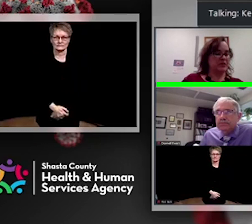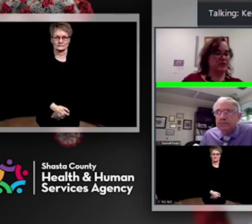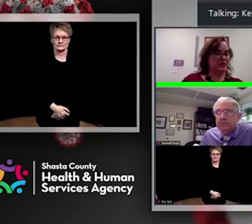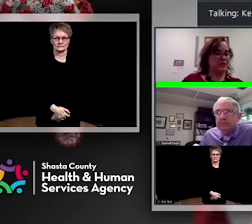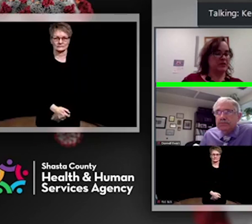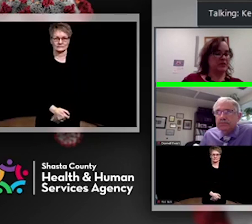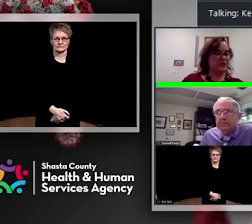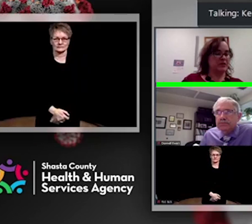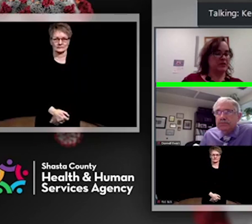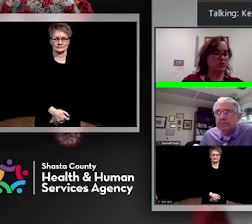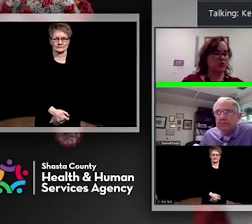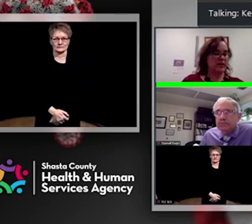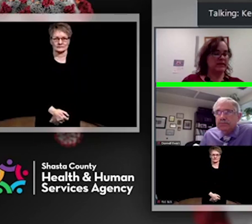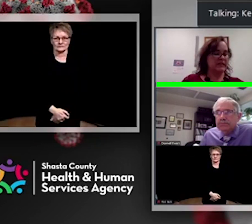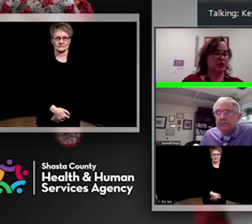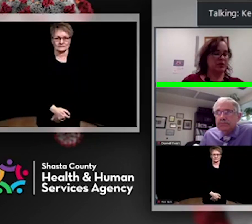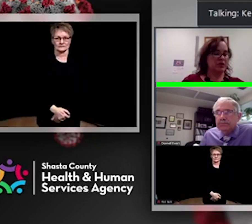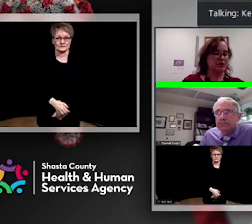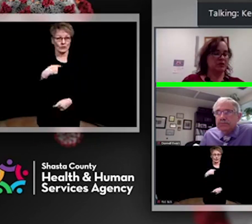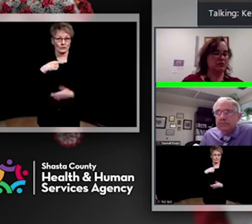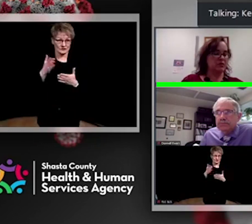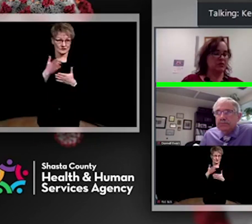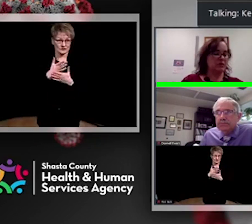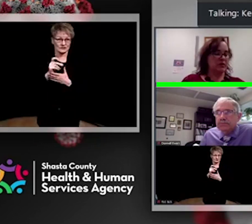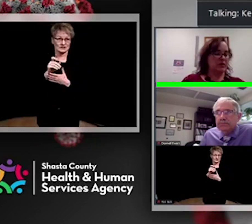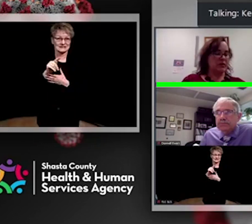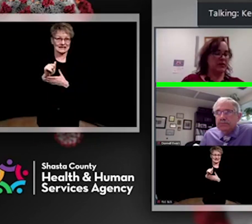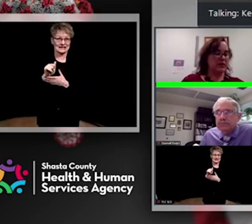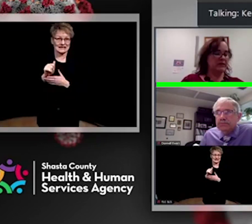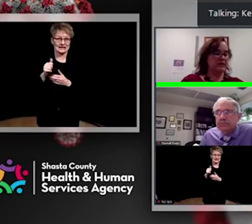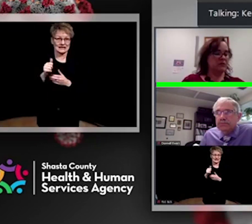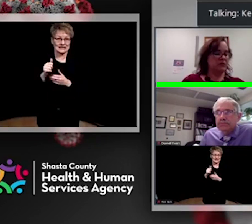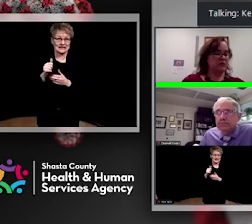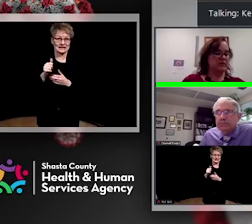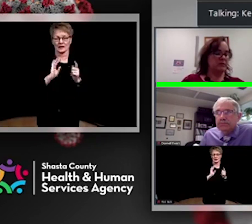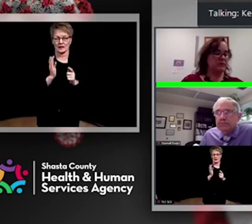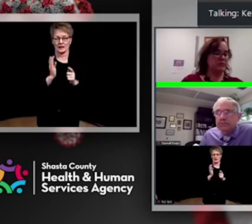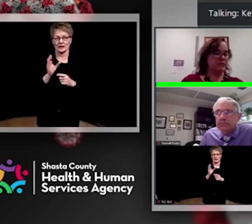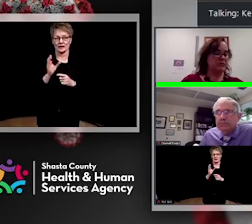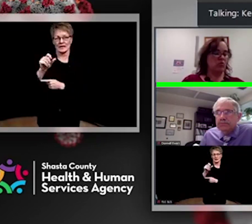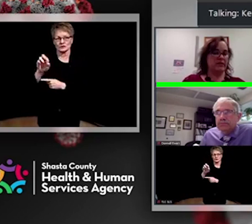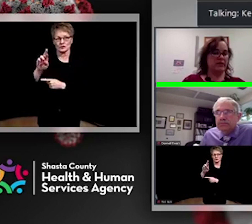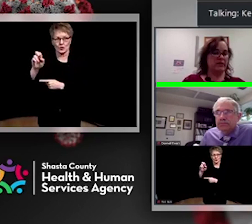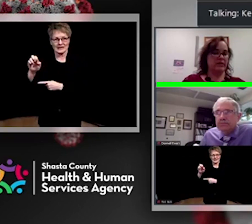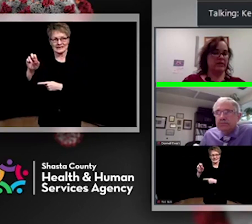today, but our case rate is 20.2 and our positivity rate is 6.1.